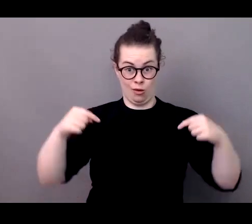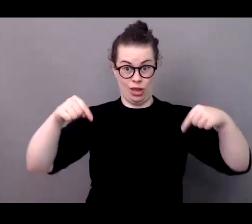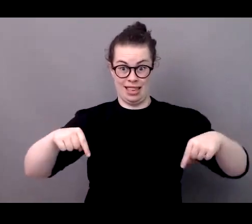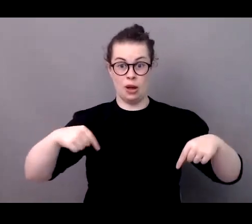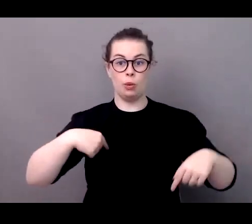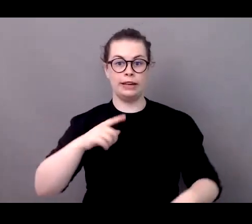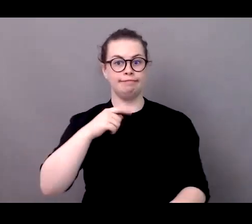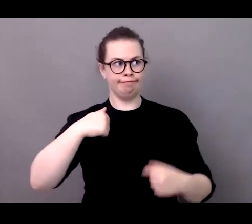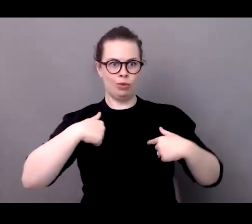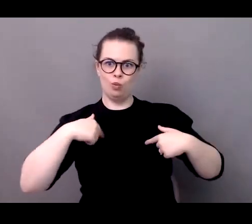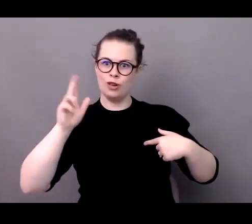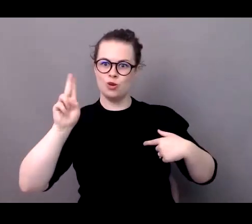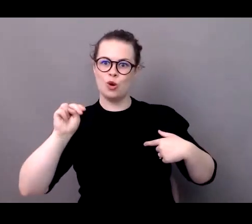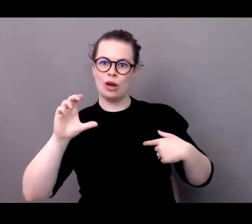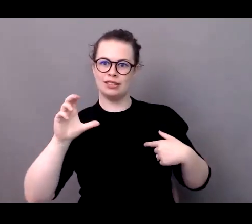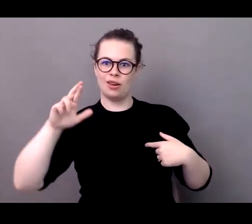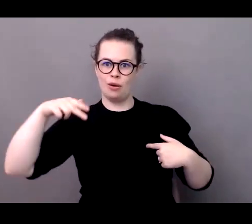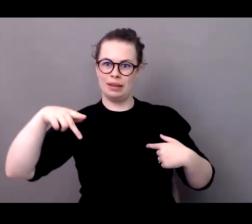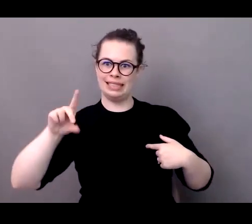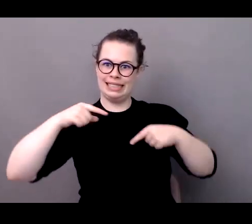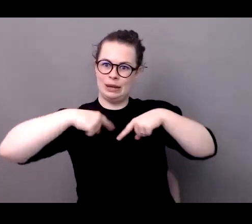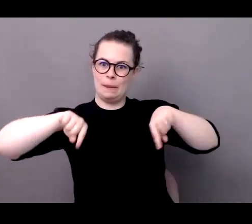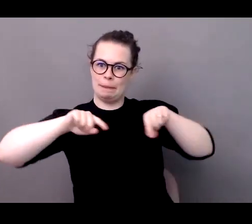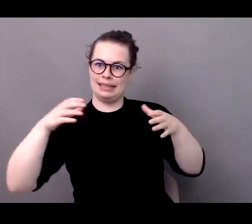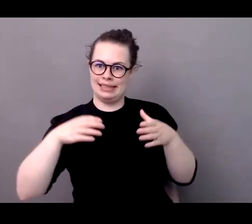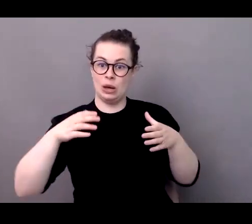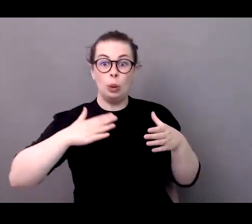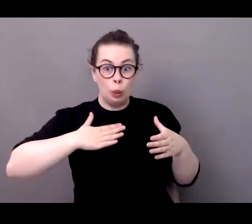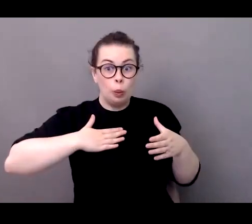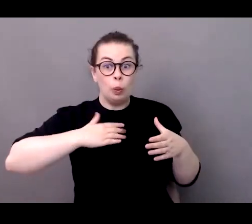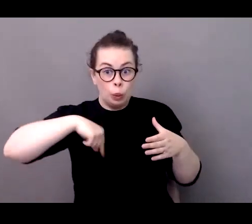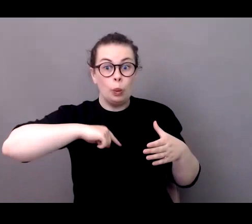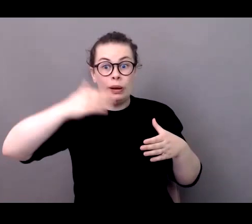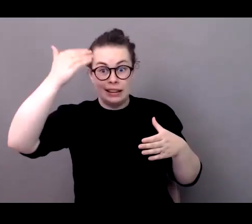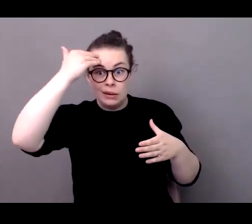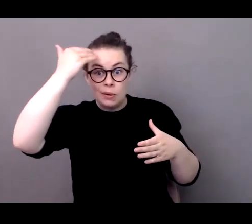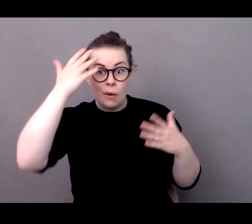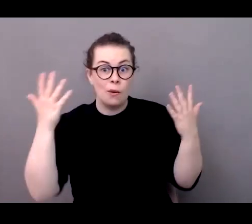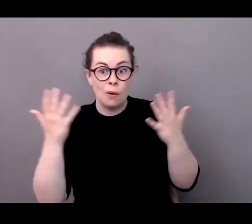and we know what the issues are in terms of non-compliance of states with the requirements